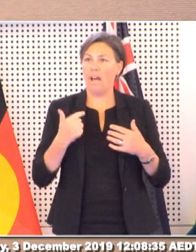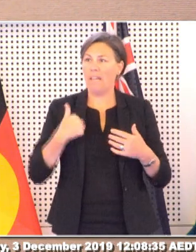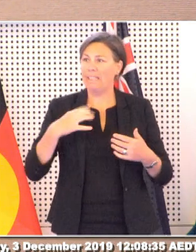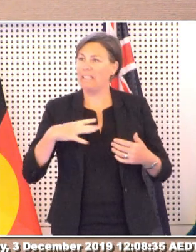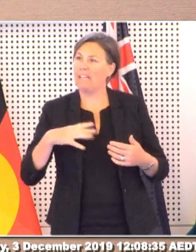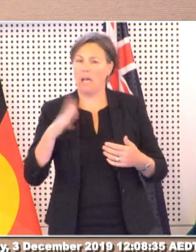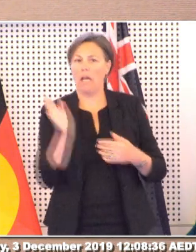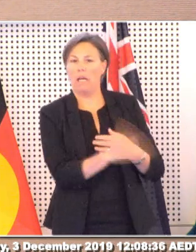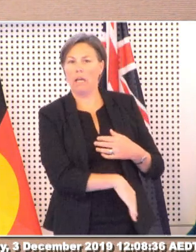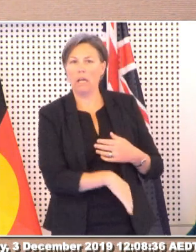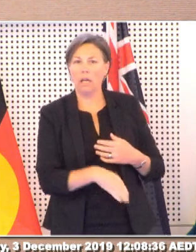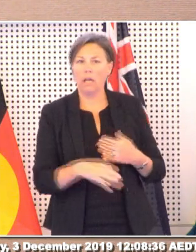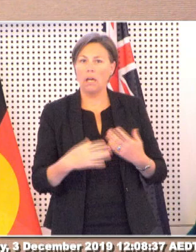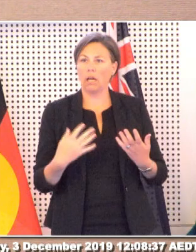particularly when they complained.